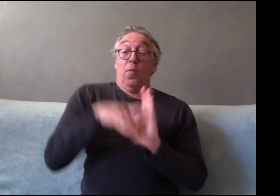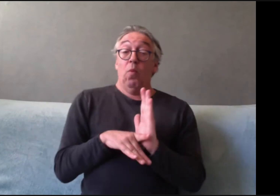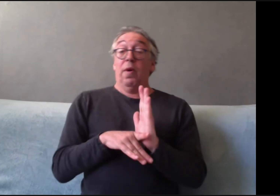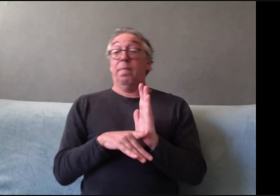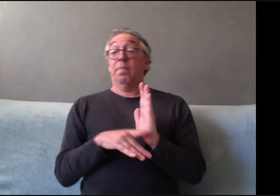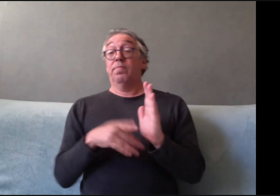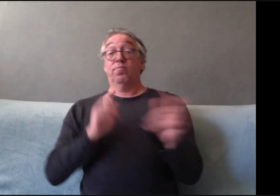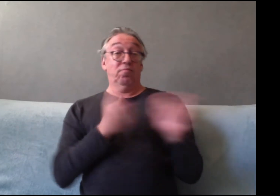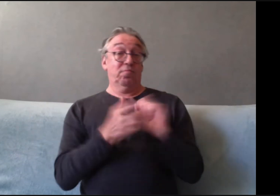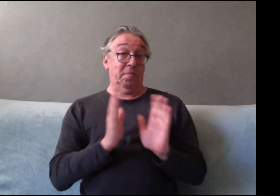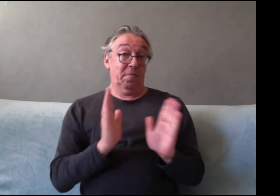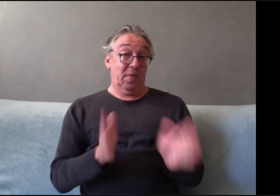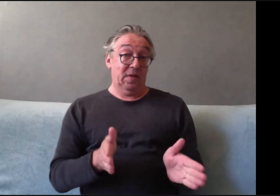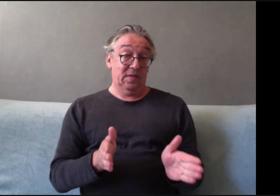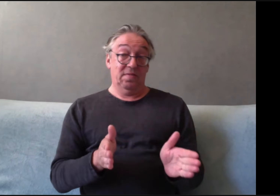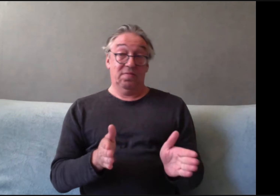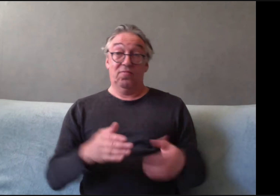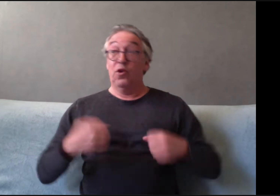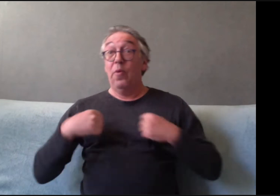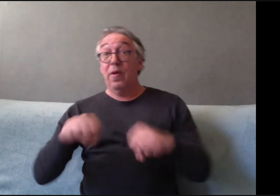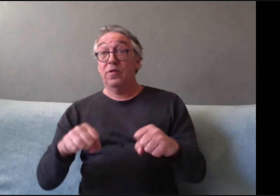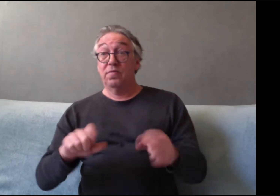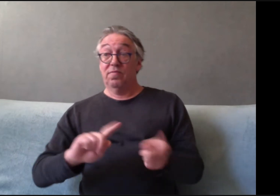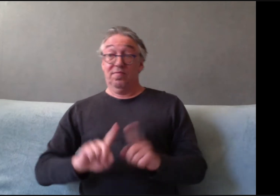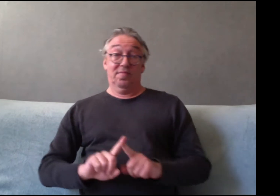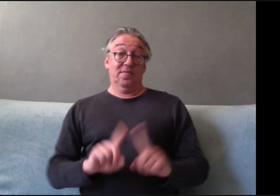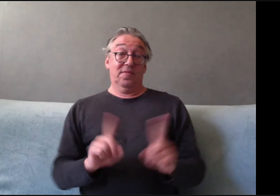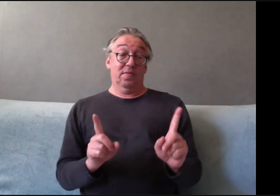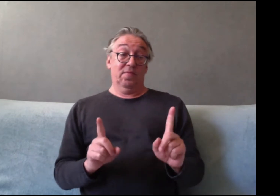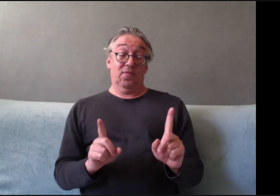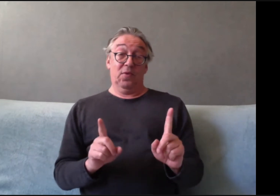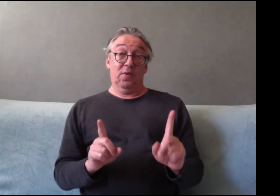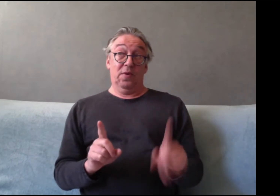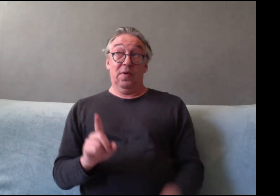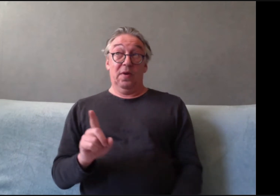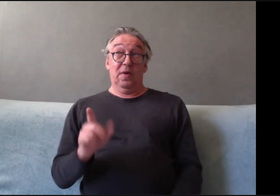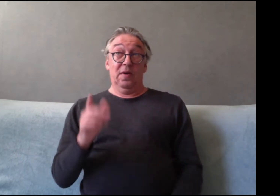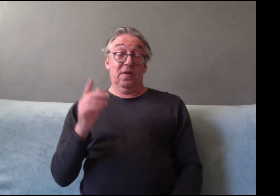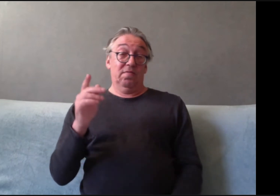they'll be big investments plans